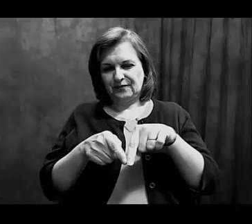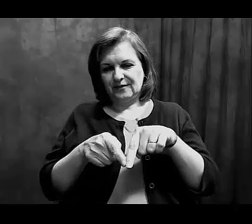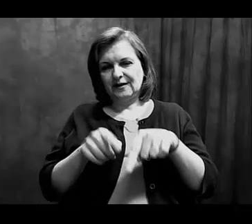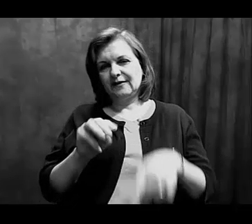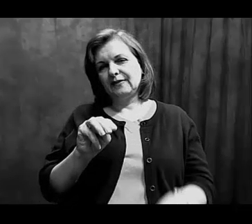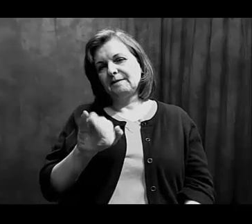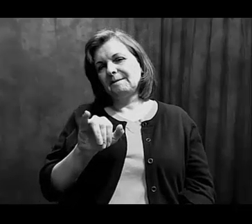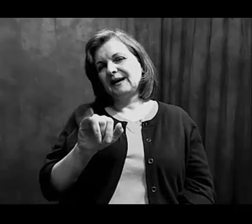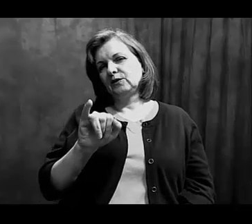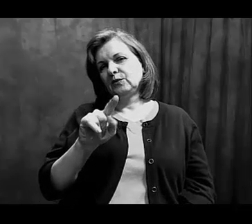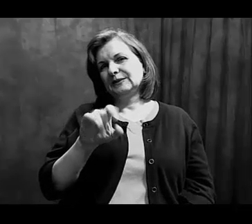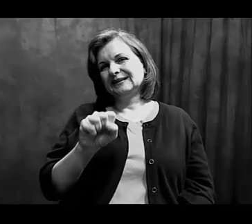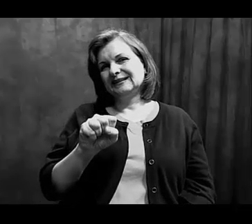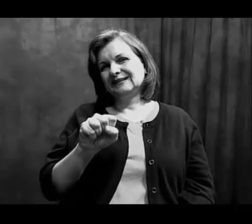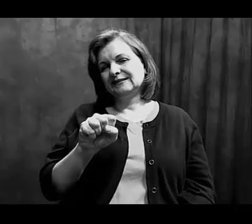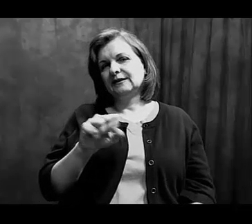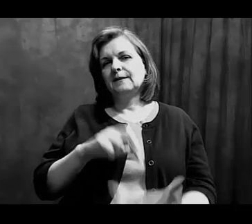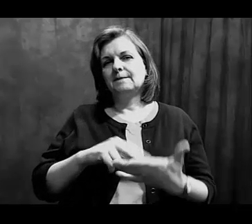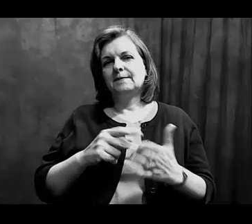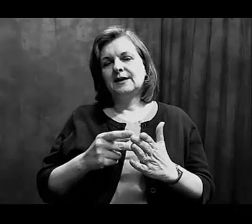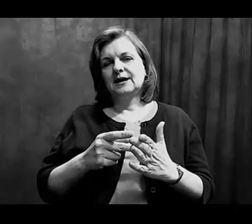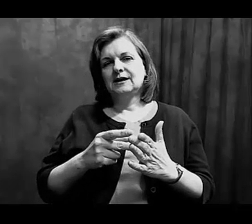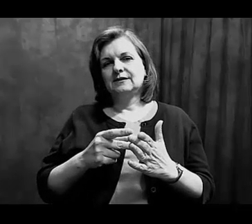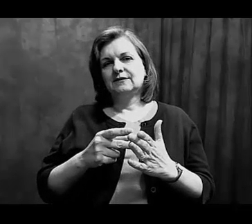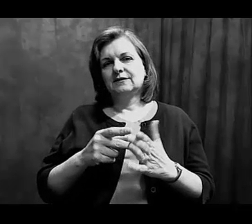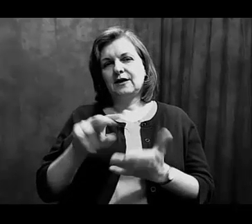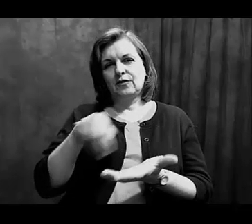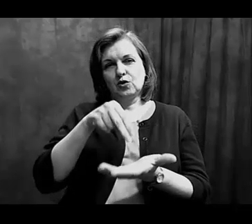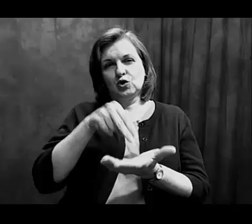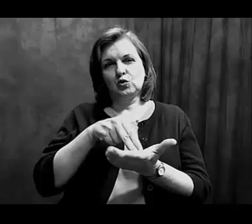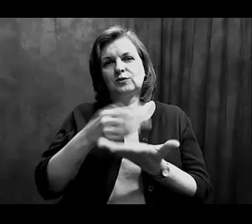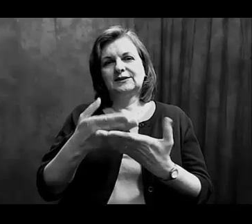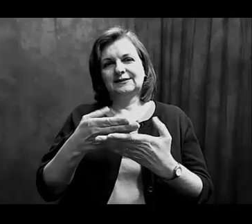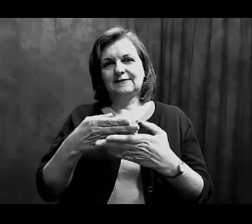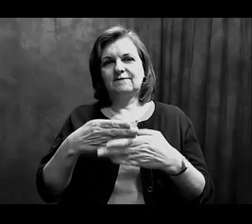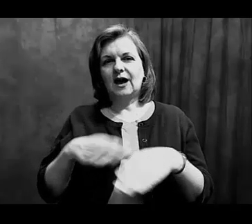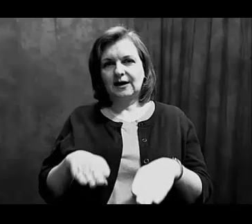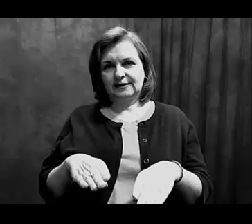division of the nucleus